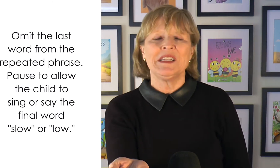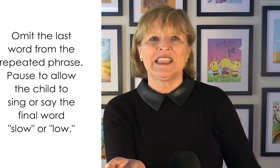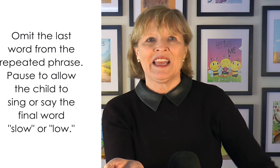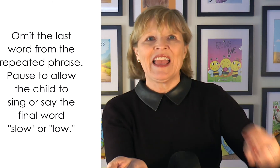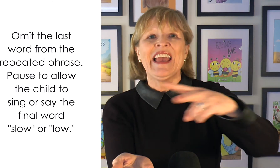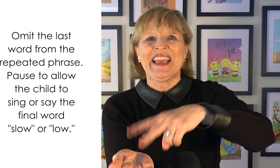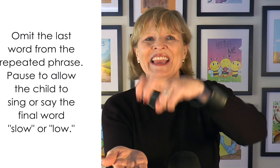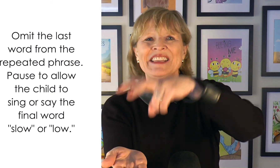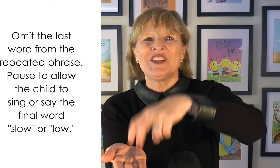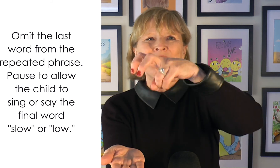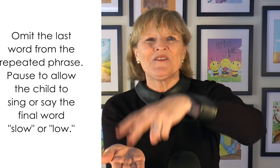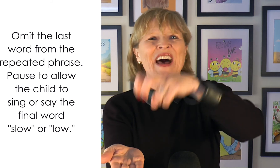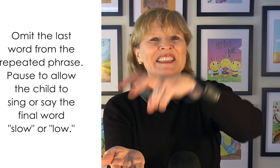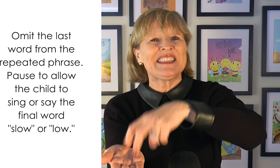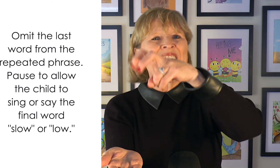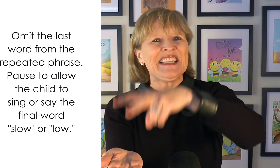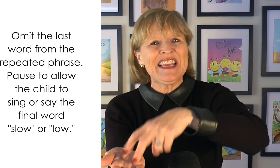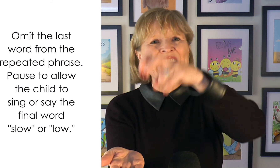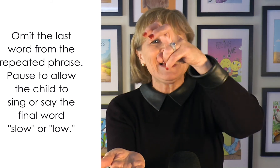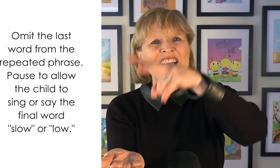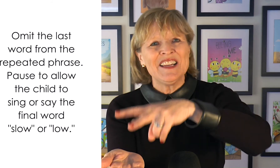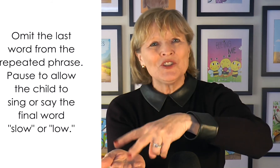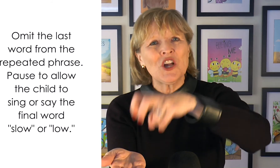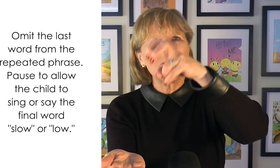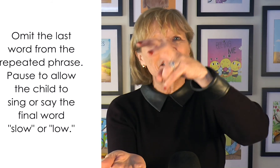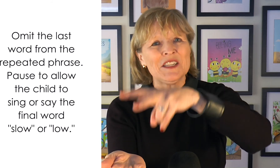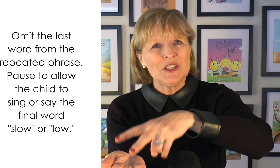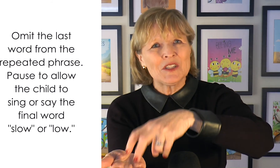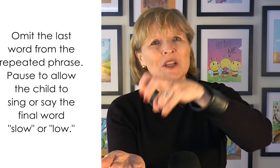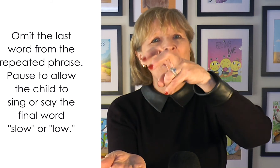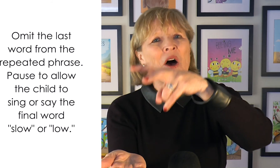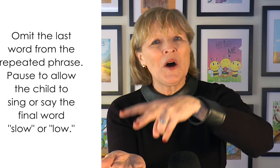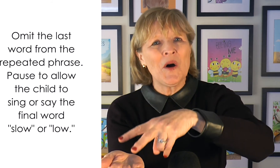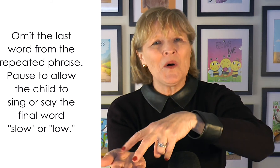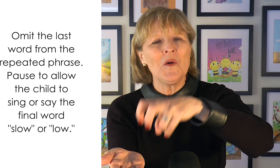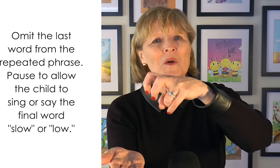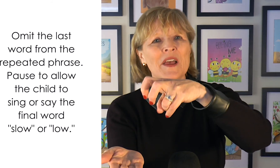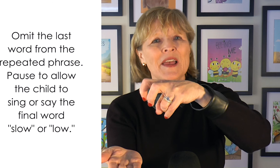When we sing" "He JUMPS FAST and he JUMPS SLOW.